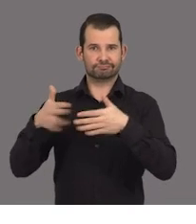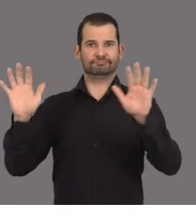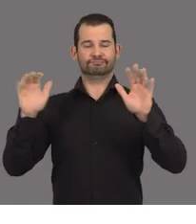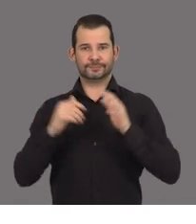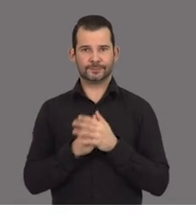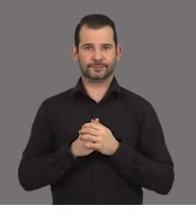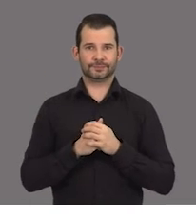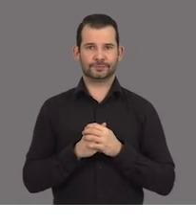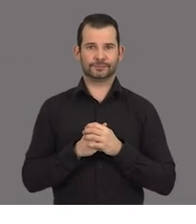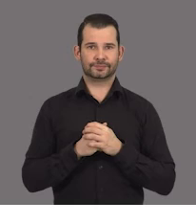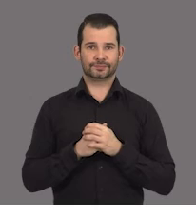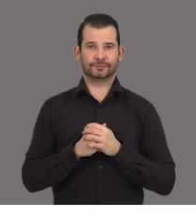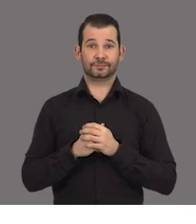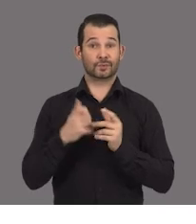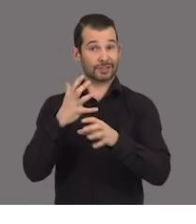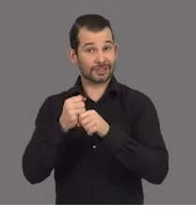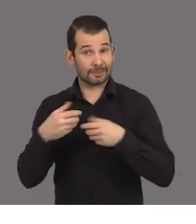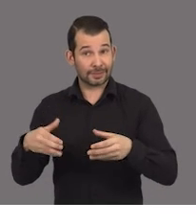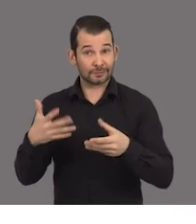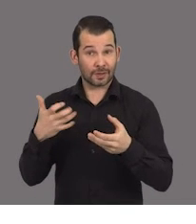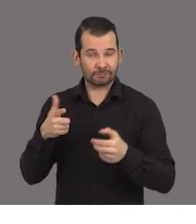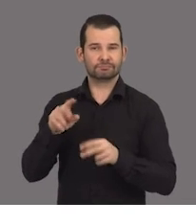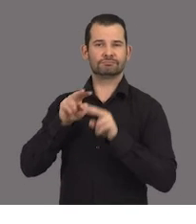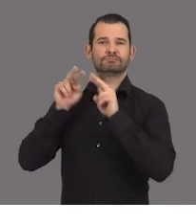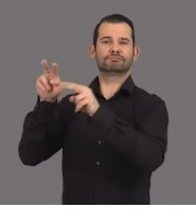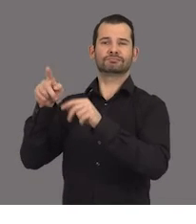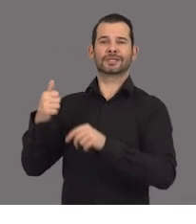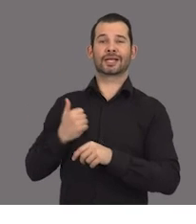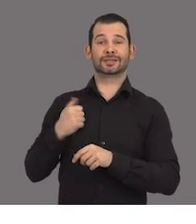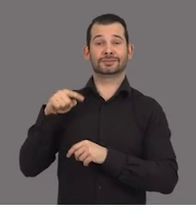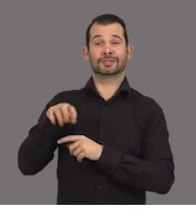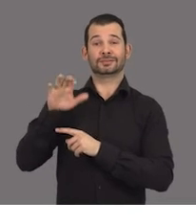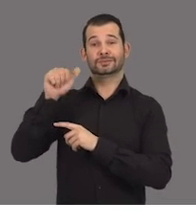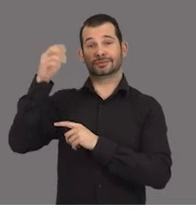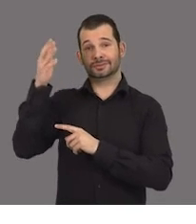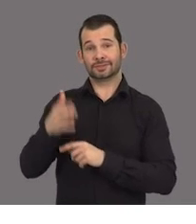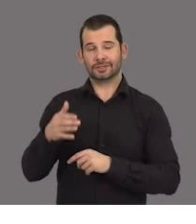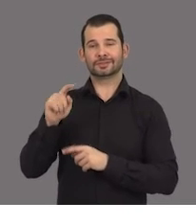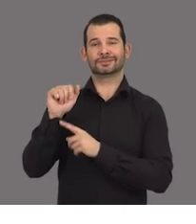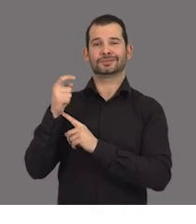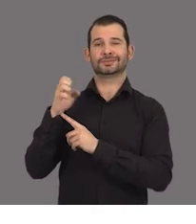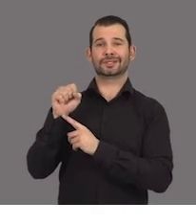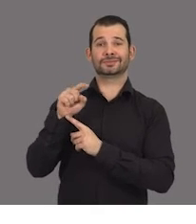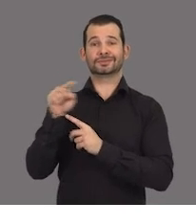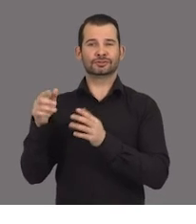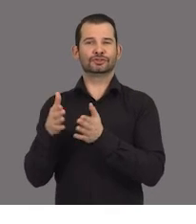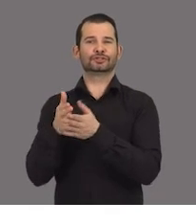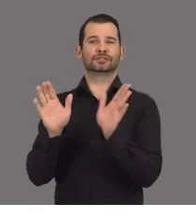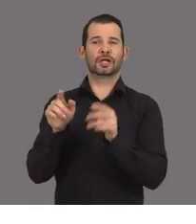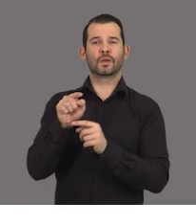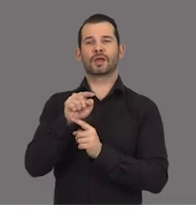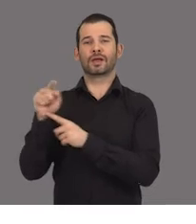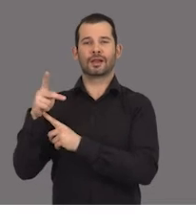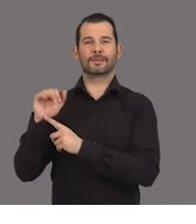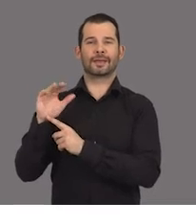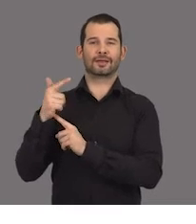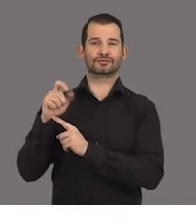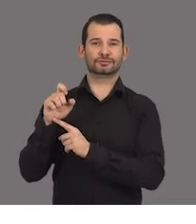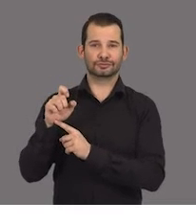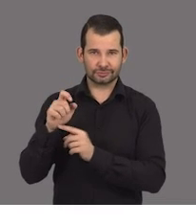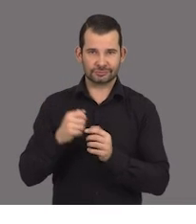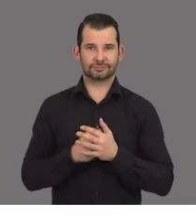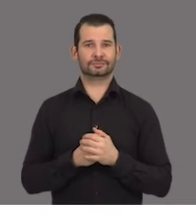To get a package, go to canada.ca/taxes-general-package